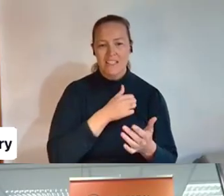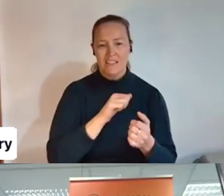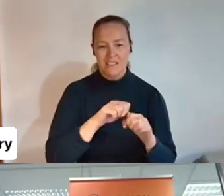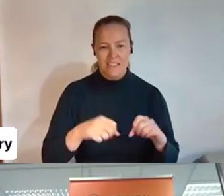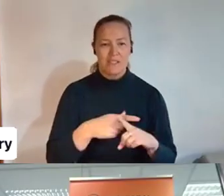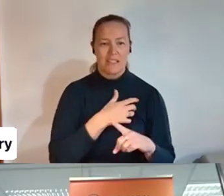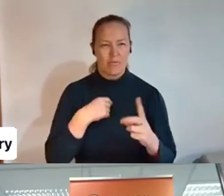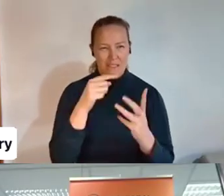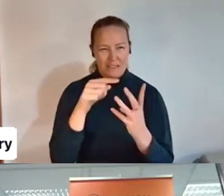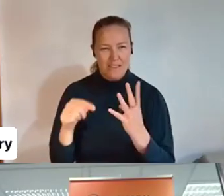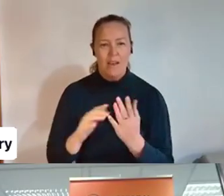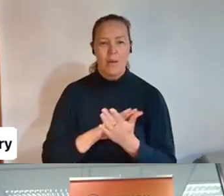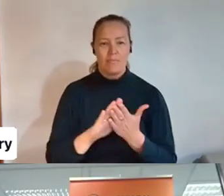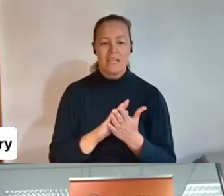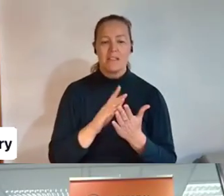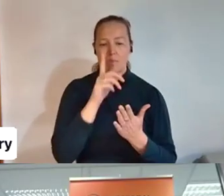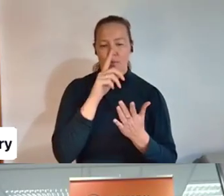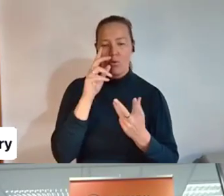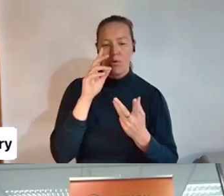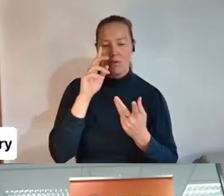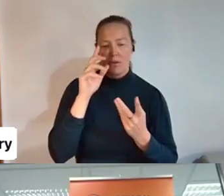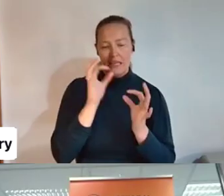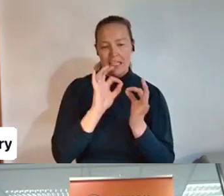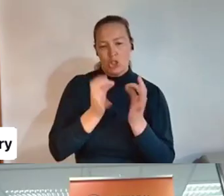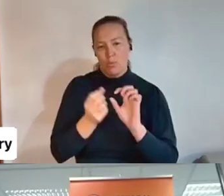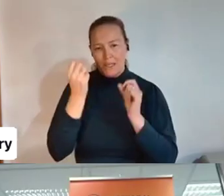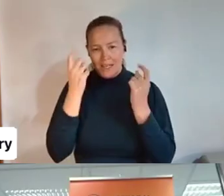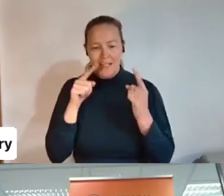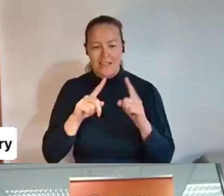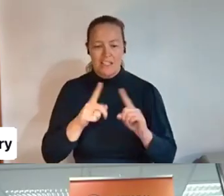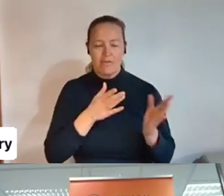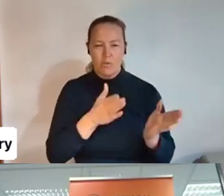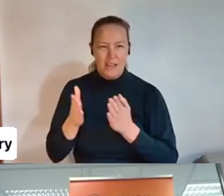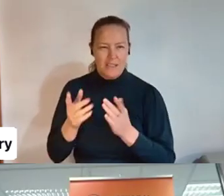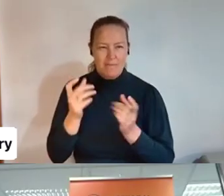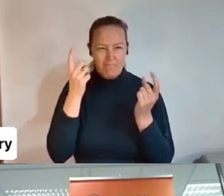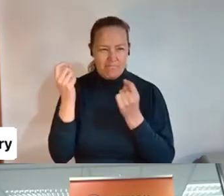it can be interpreted in a wide variety of ways. But the key ingredient that is often missed in